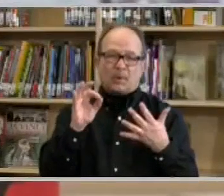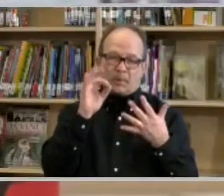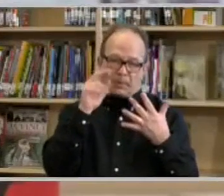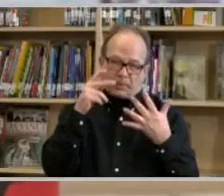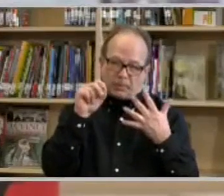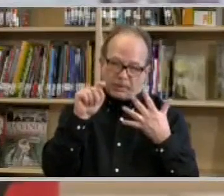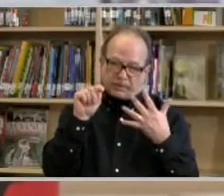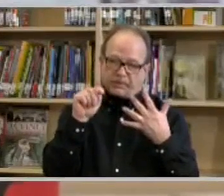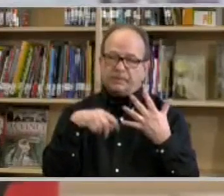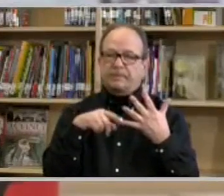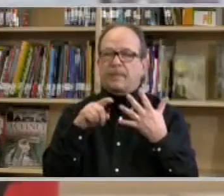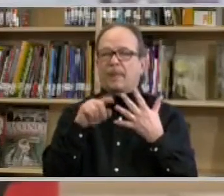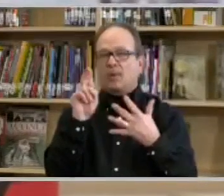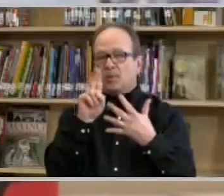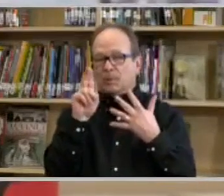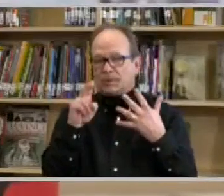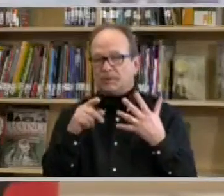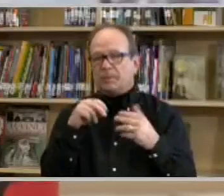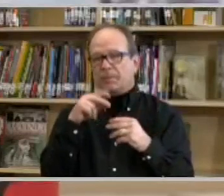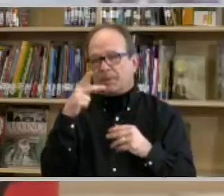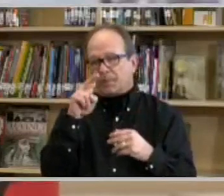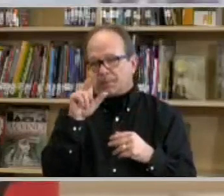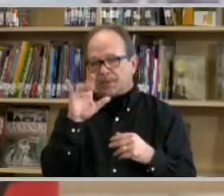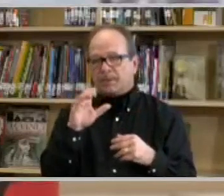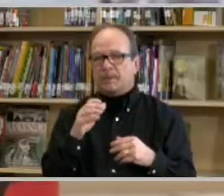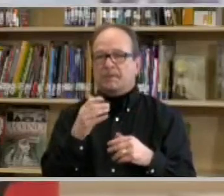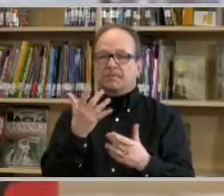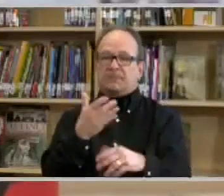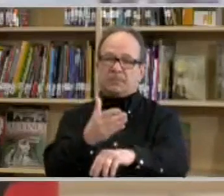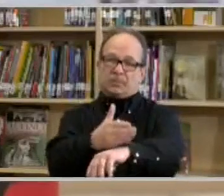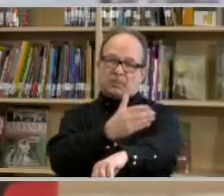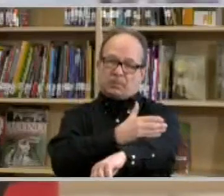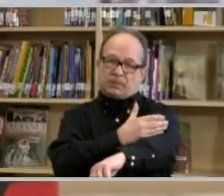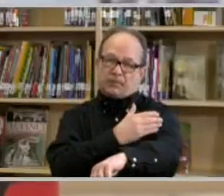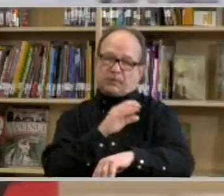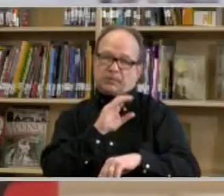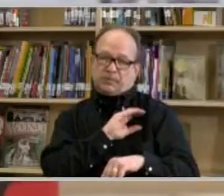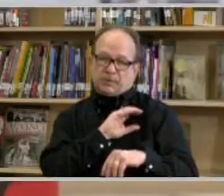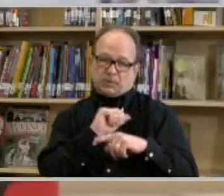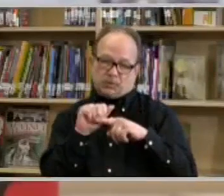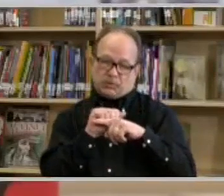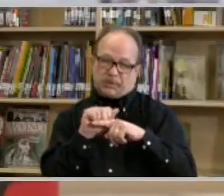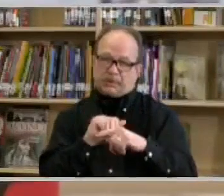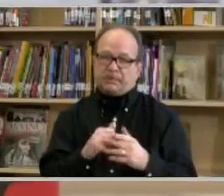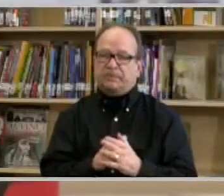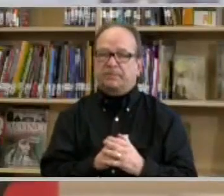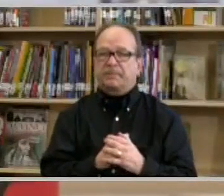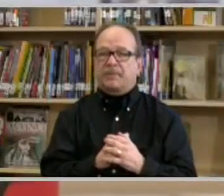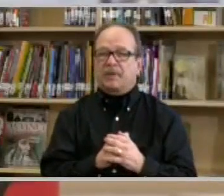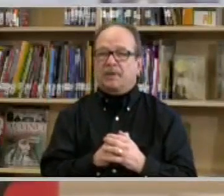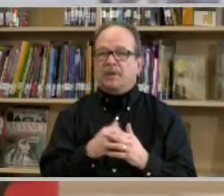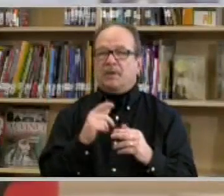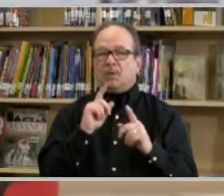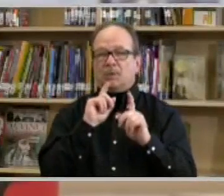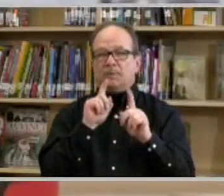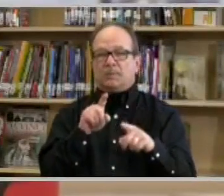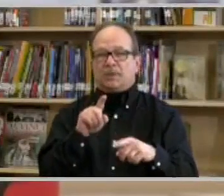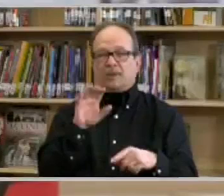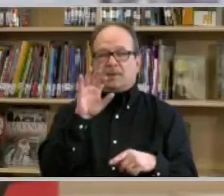MARIJUANA USE IN PUBLIC SPACE, INCREASING OR IMPROVING POLICE